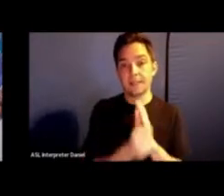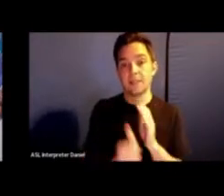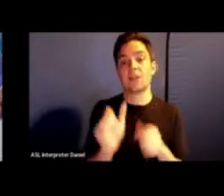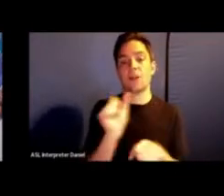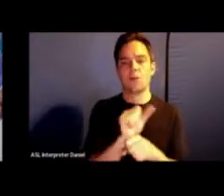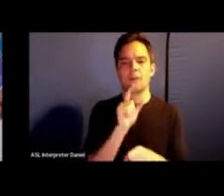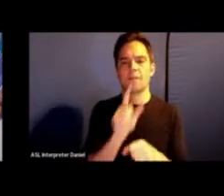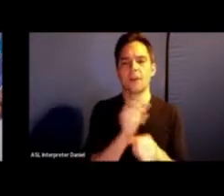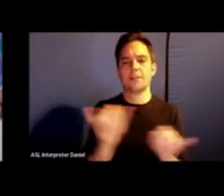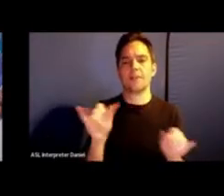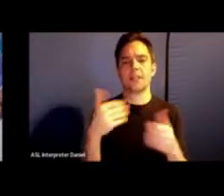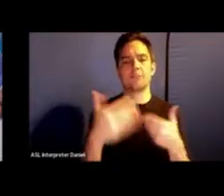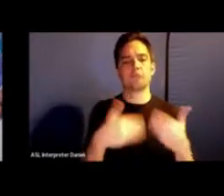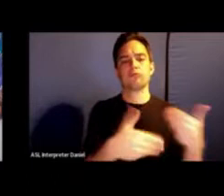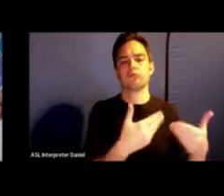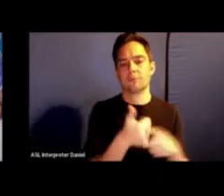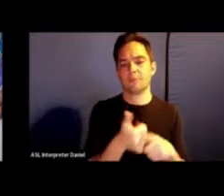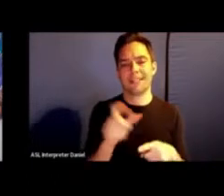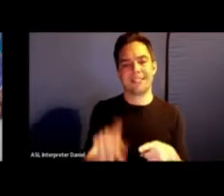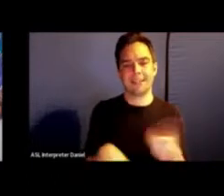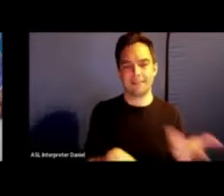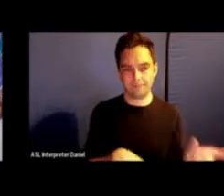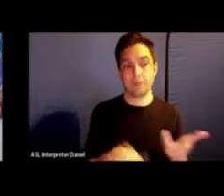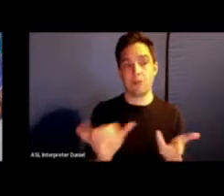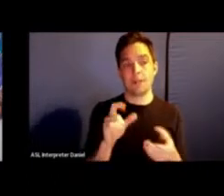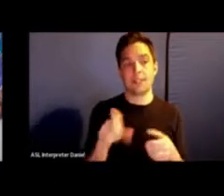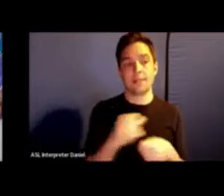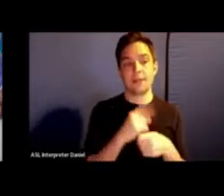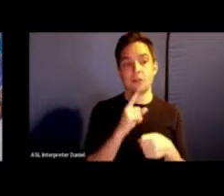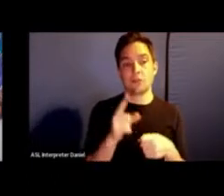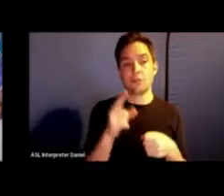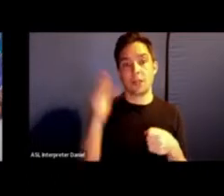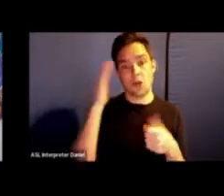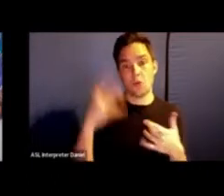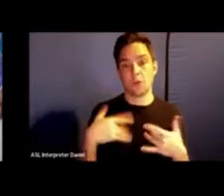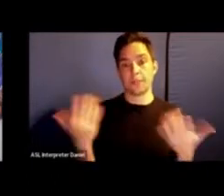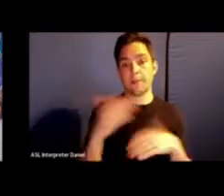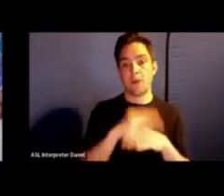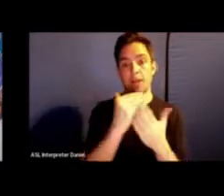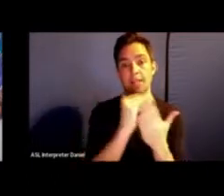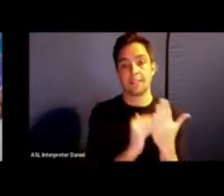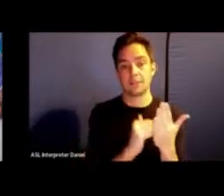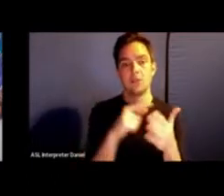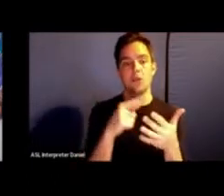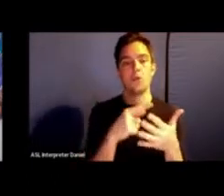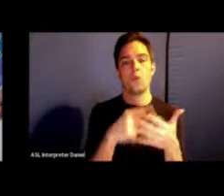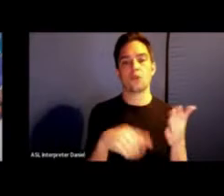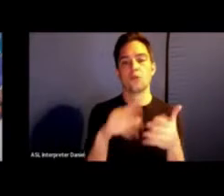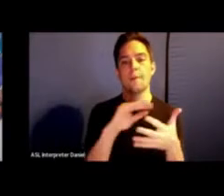much independently, they need to make sure that they can know what's on the list and what to prioritize what to do. I love